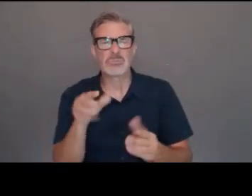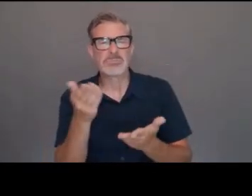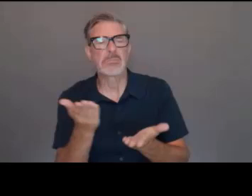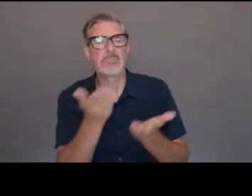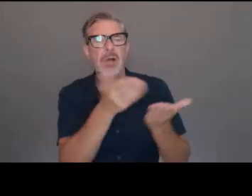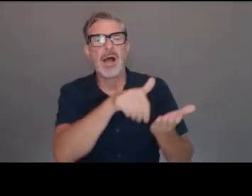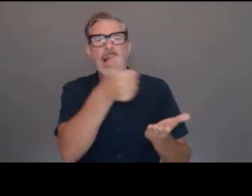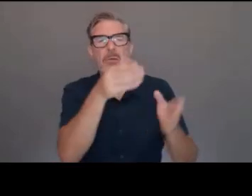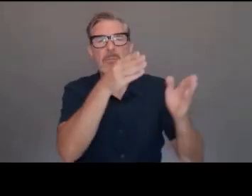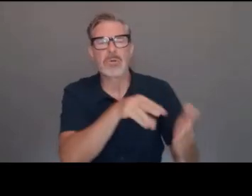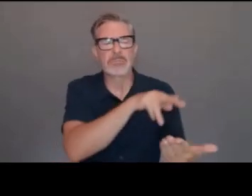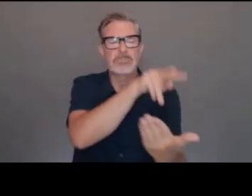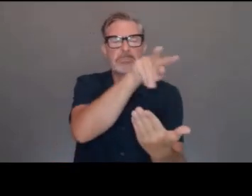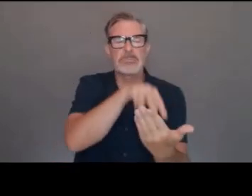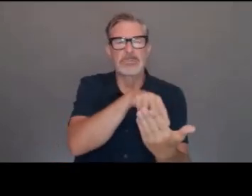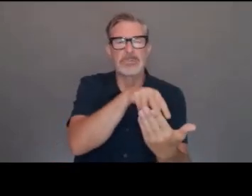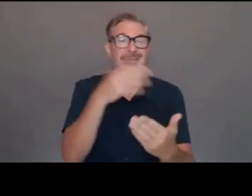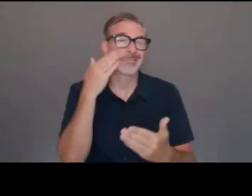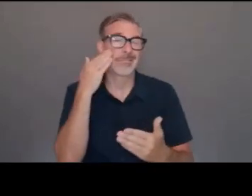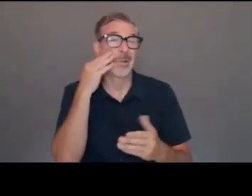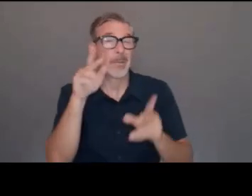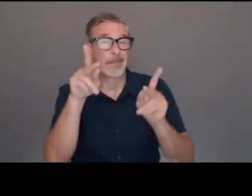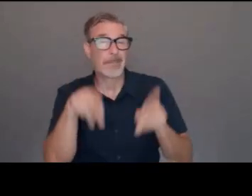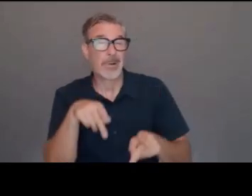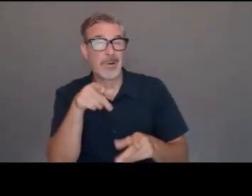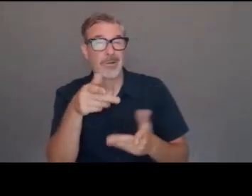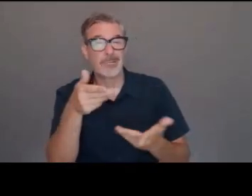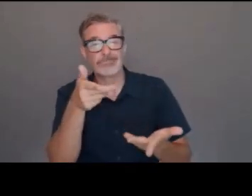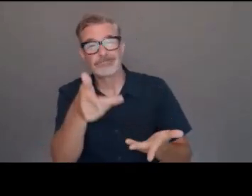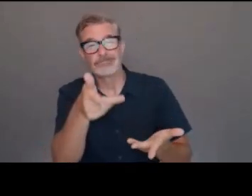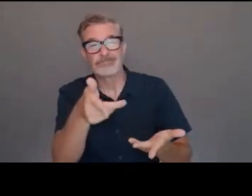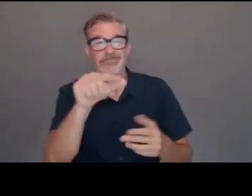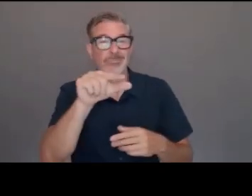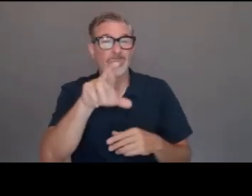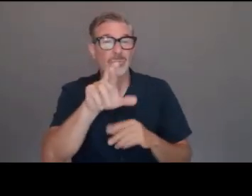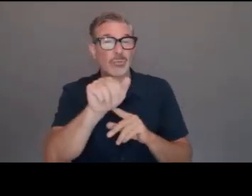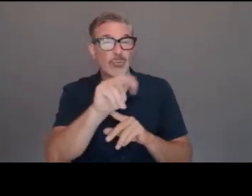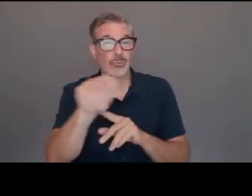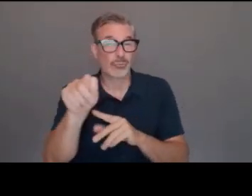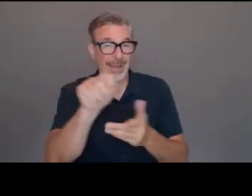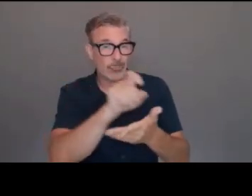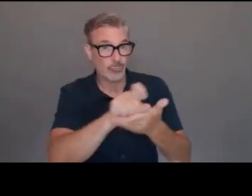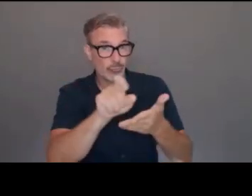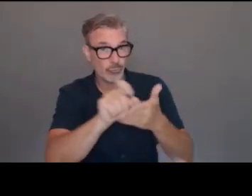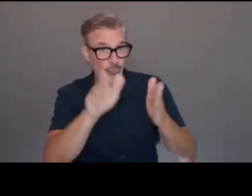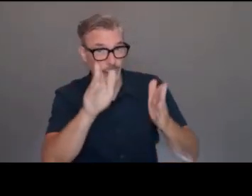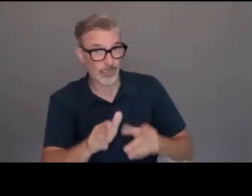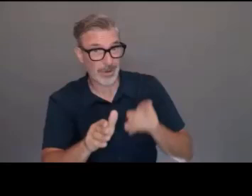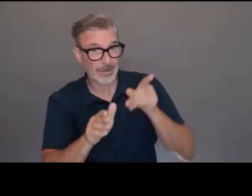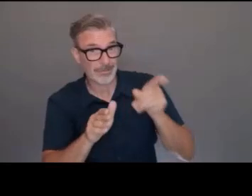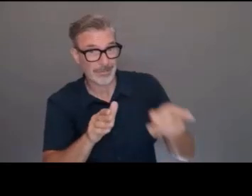writers, injecting the application with one's own voice, tone, and character could be of value.